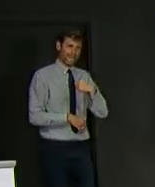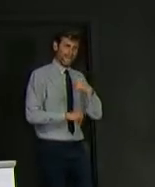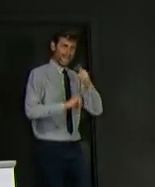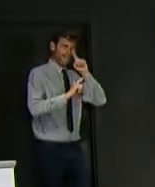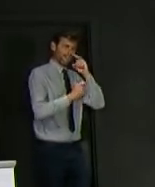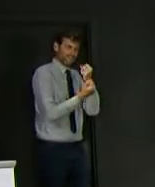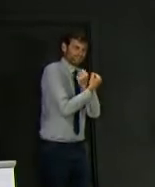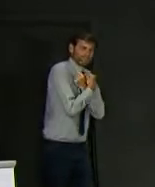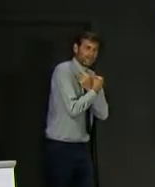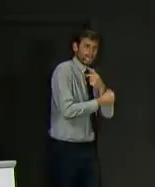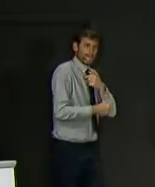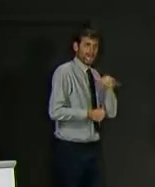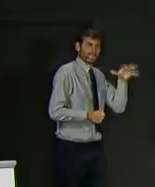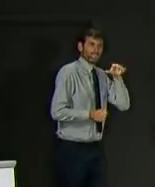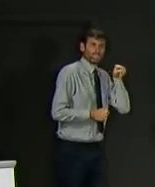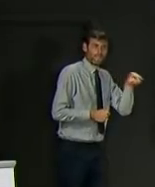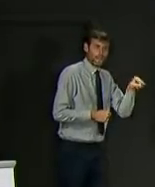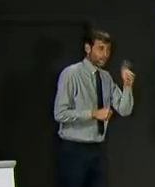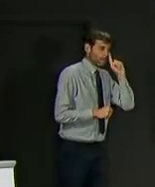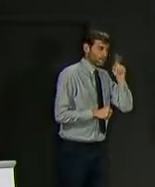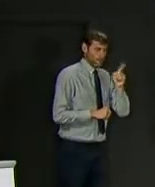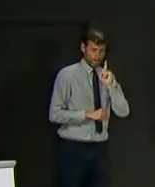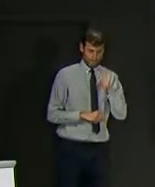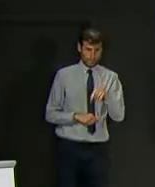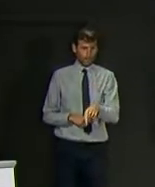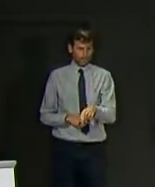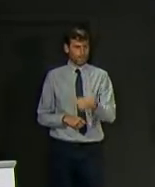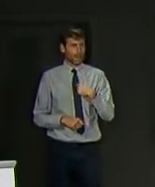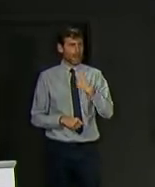other households, because they'll be following social distancing from that regard. Is that